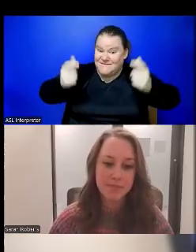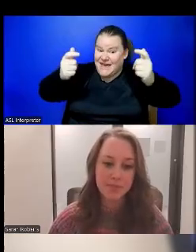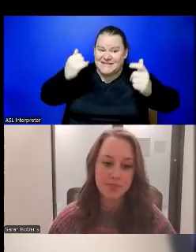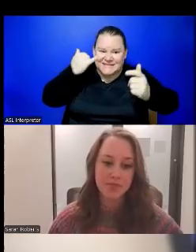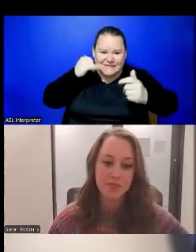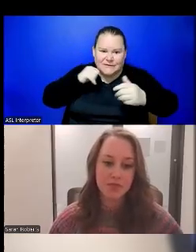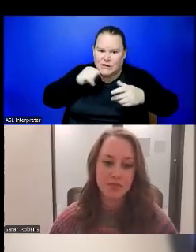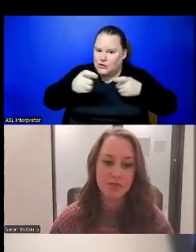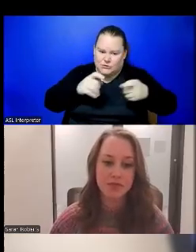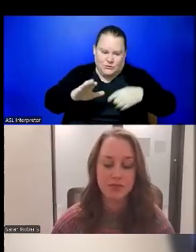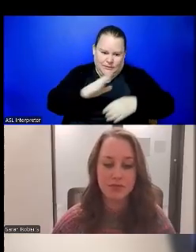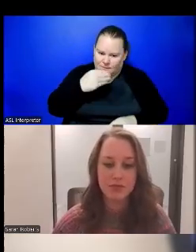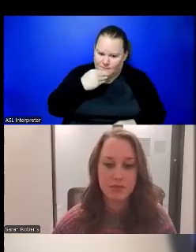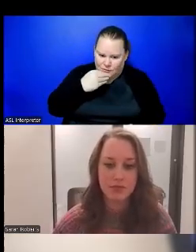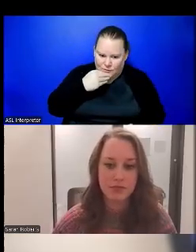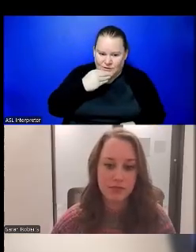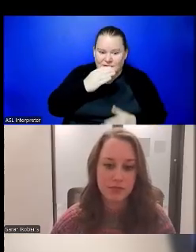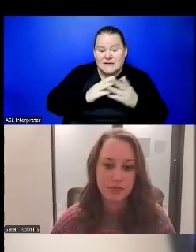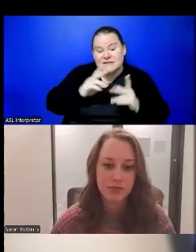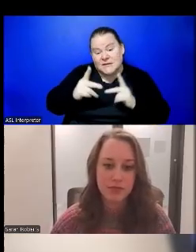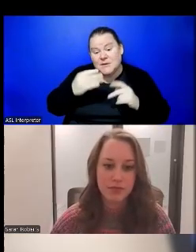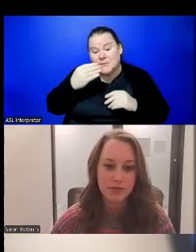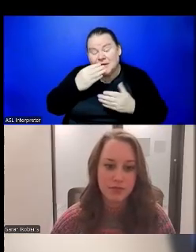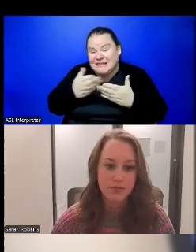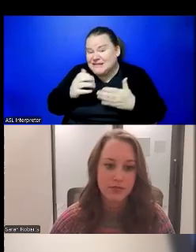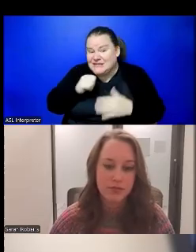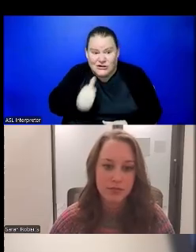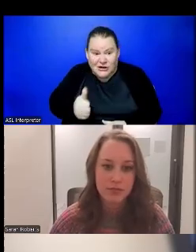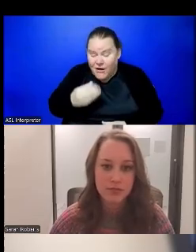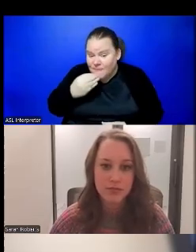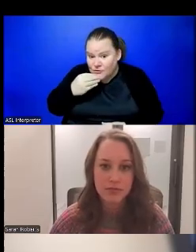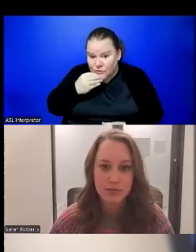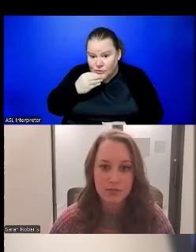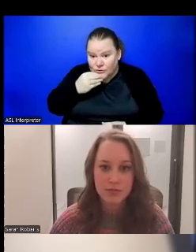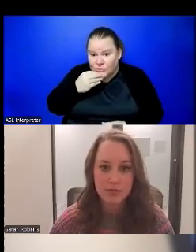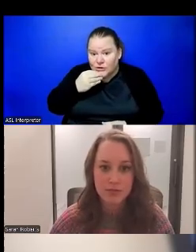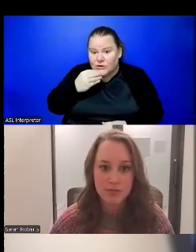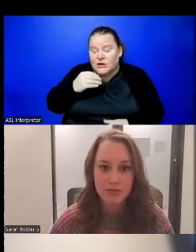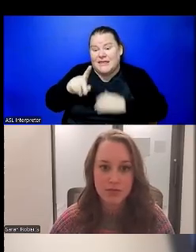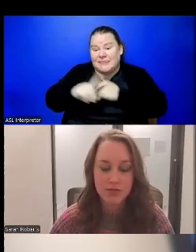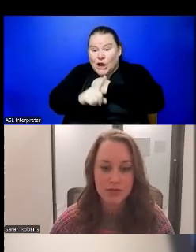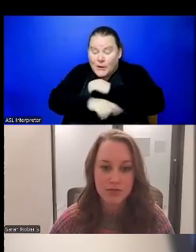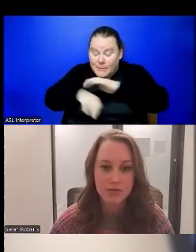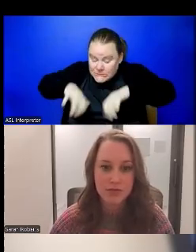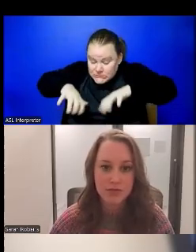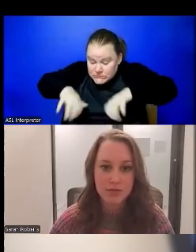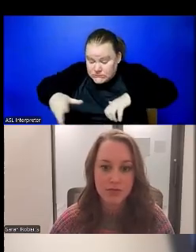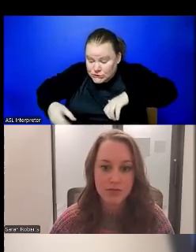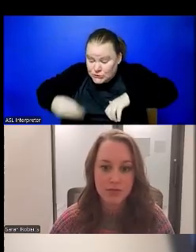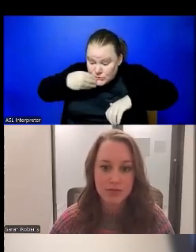Some individuals will eat non food items. Will dig through the trash for food. So it is this significant preoccupation of